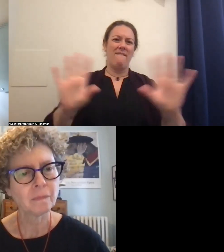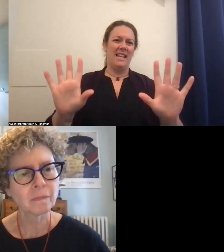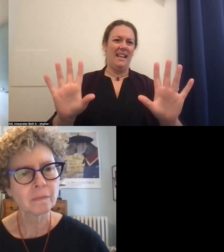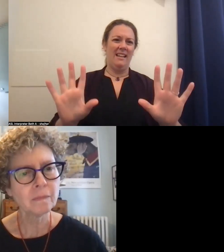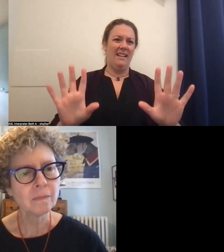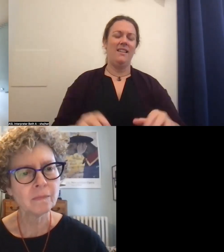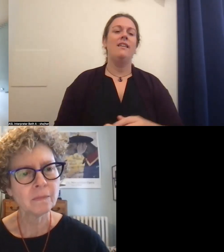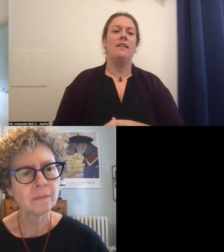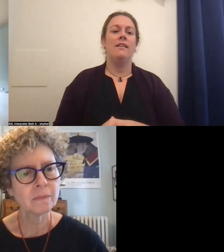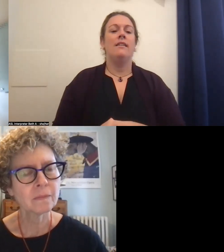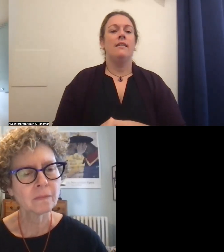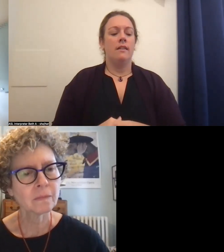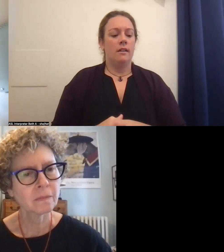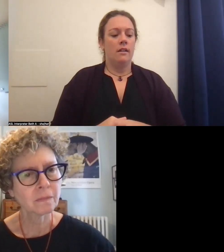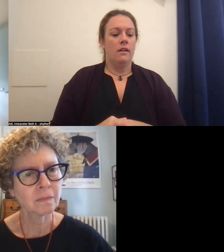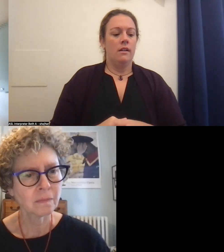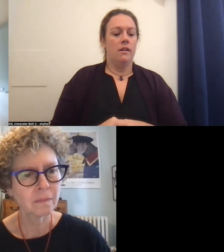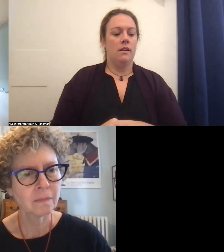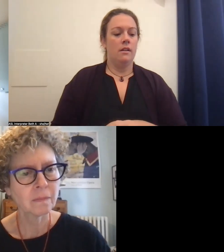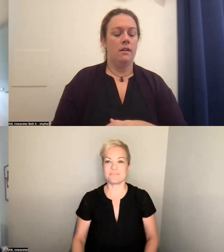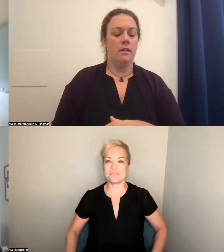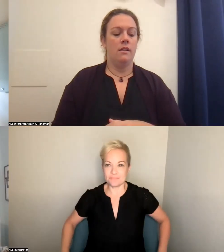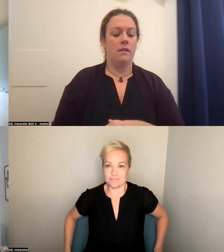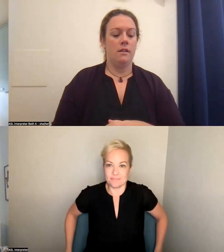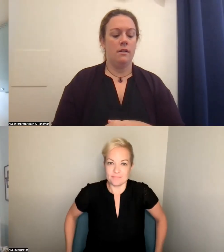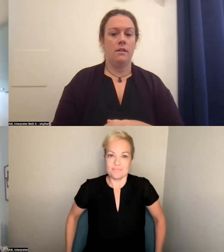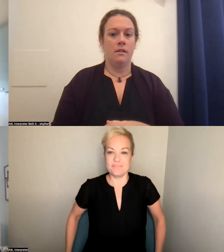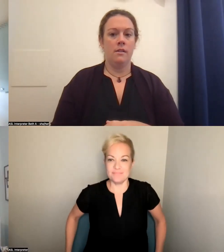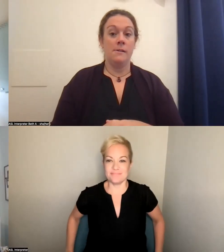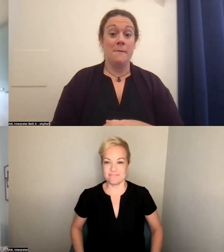Well and I think that is an imperative point to make, that I mean and there are people that are